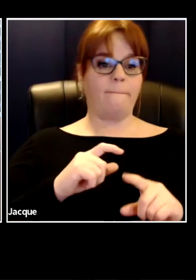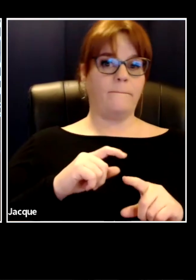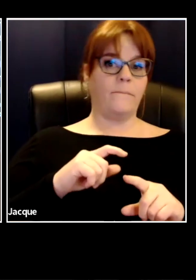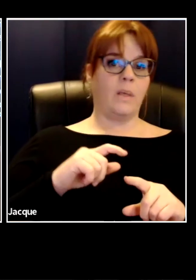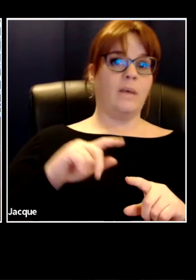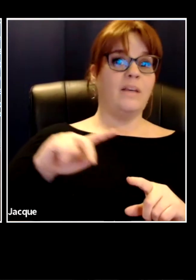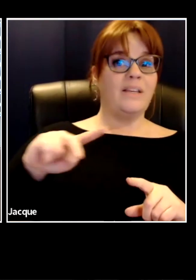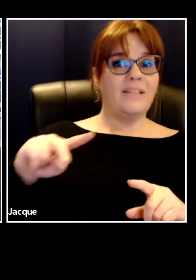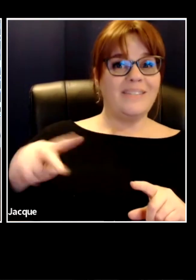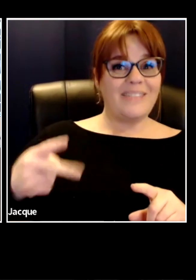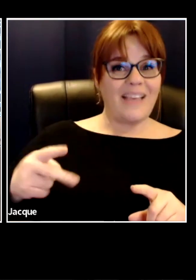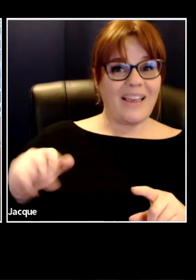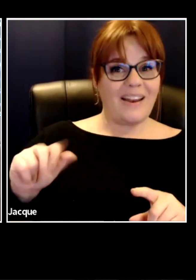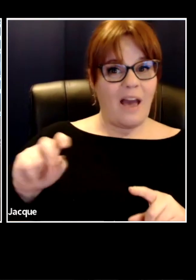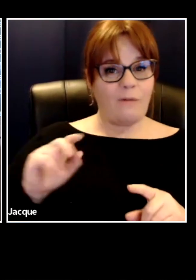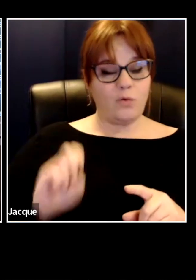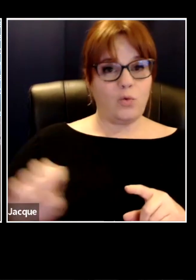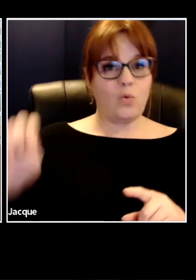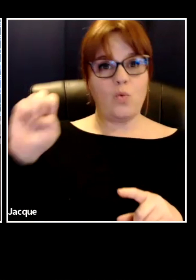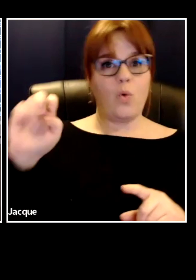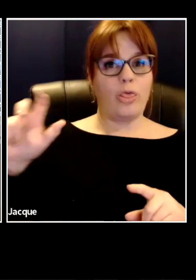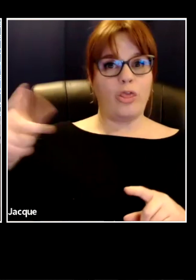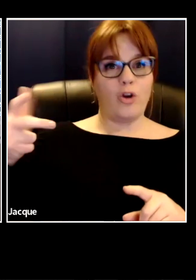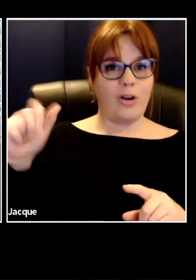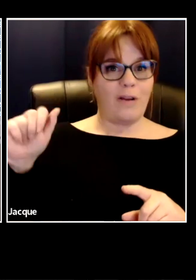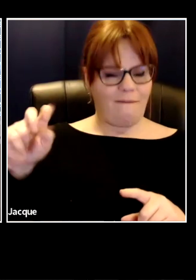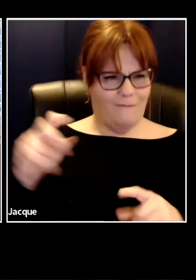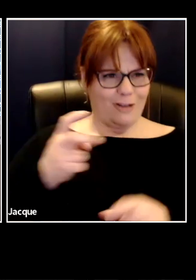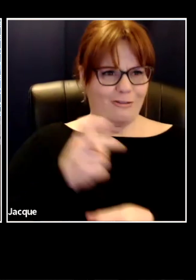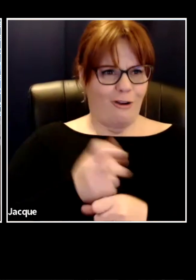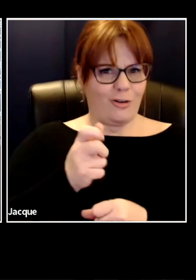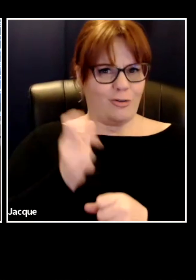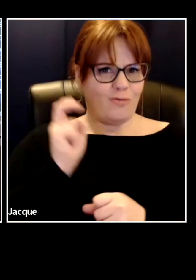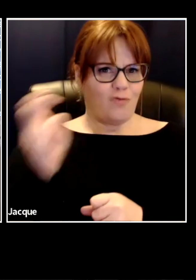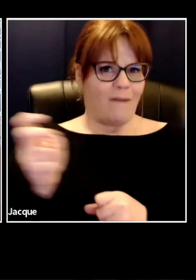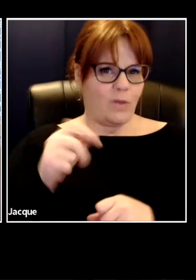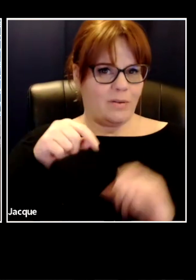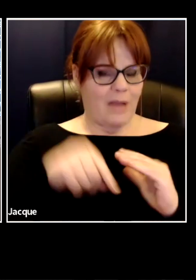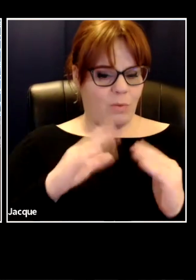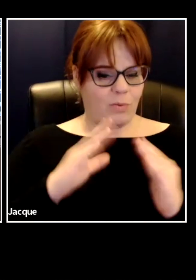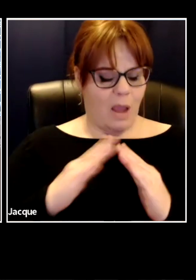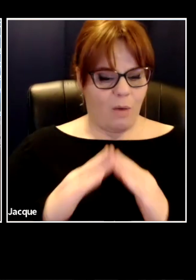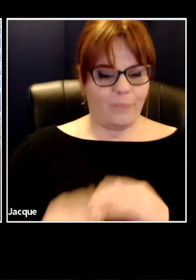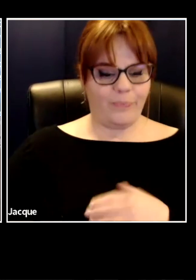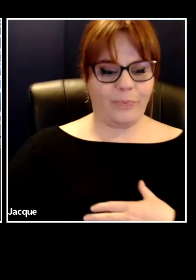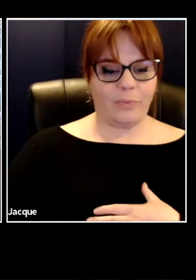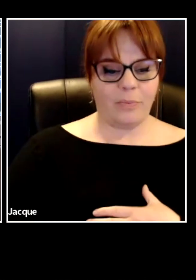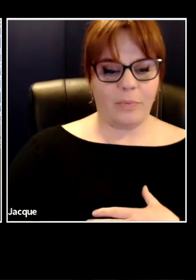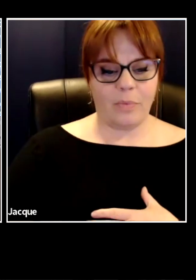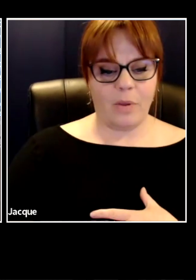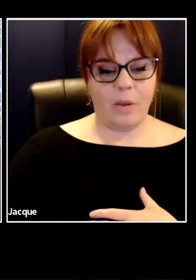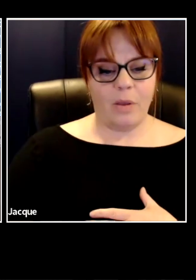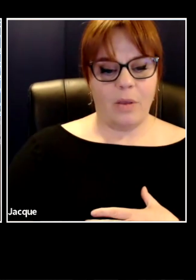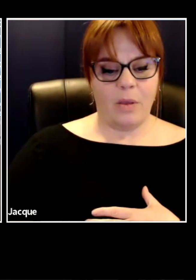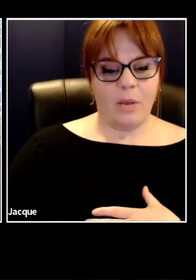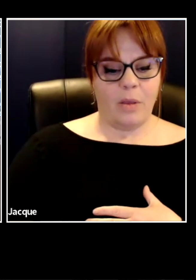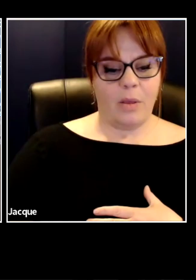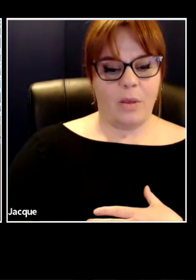um it's much harder to travel downtown. And so using those parking disability placard spots